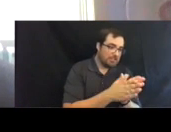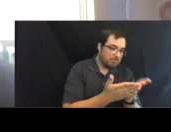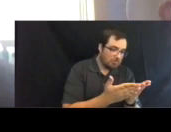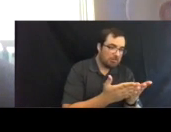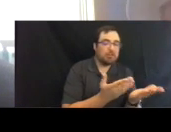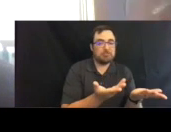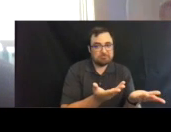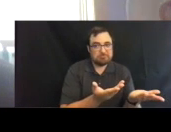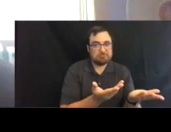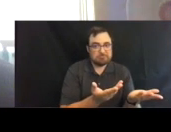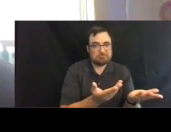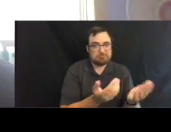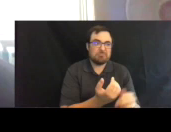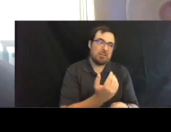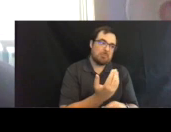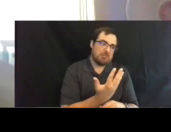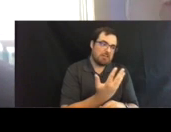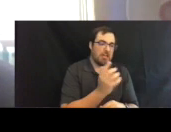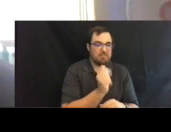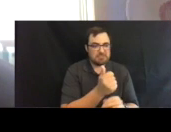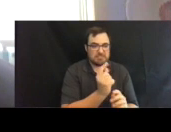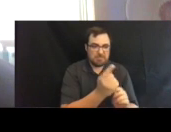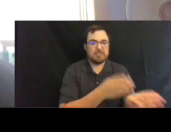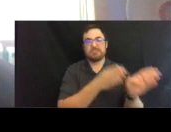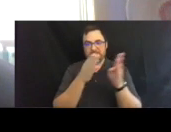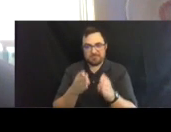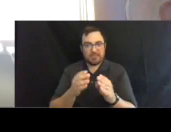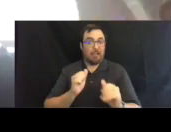maybe five..ten minutes, and then acting out the activity can be..we could extend